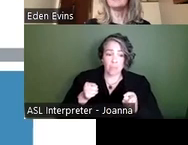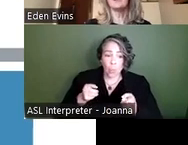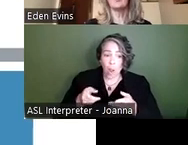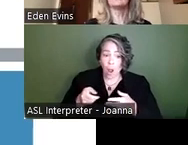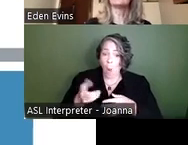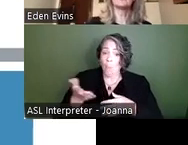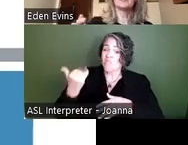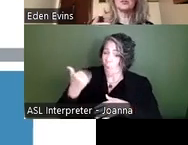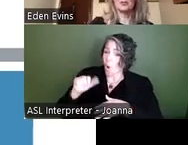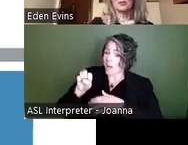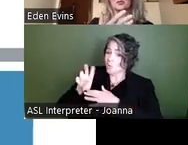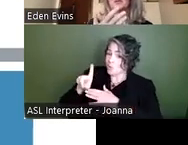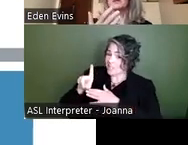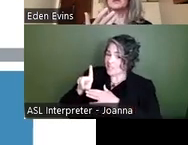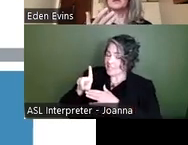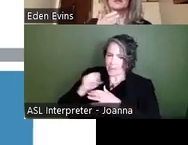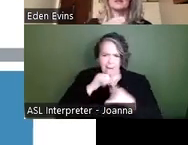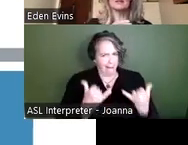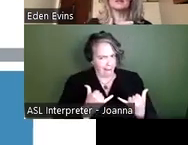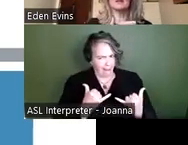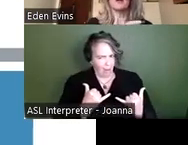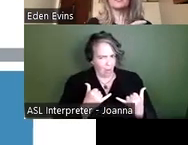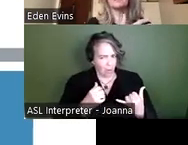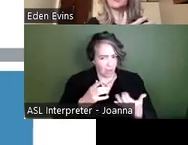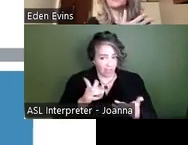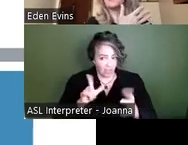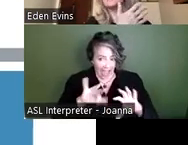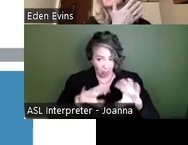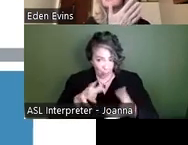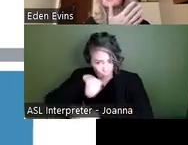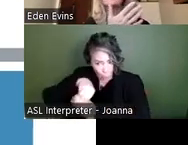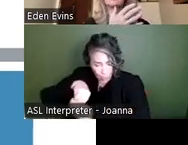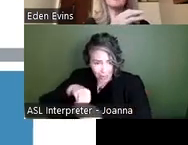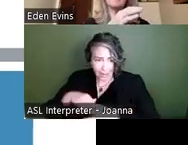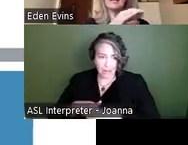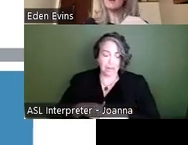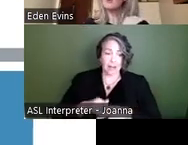you know. Is the substance use, are the symptoms substance induced? Many alcohol